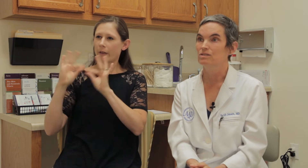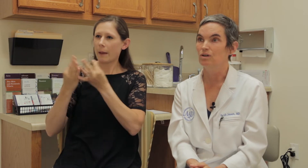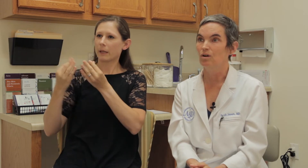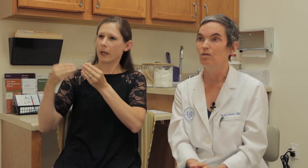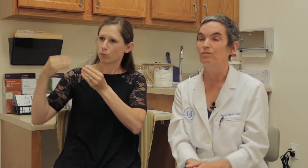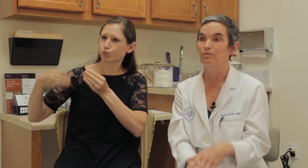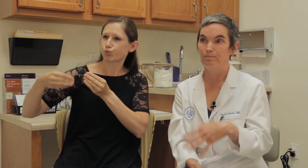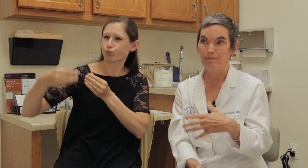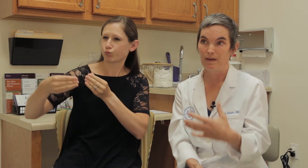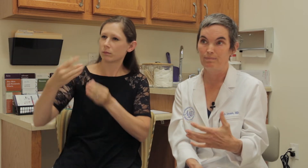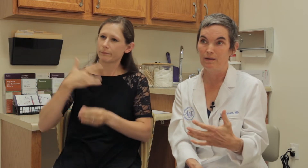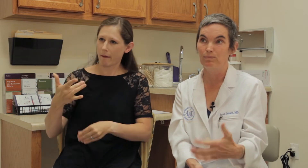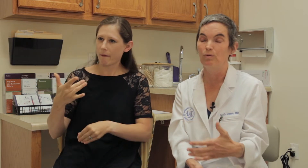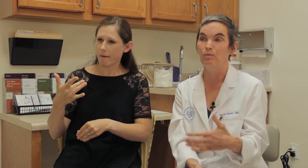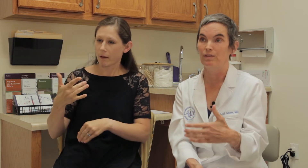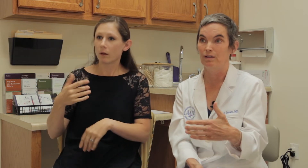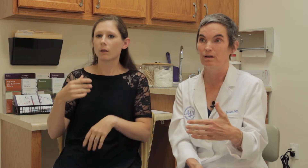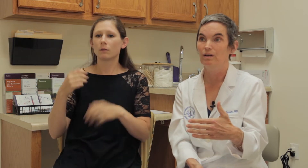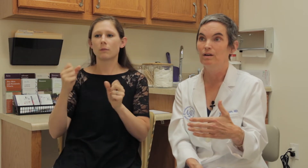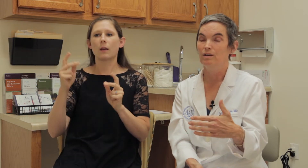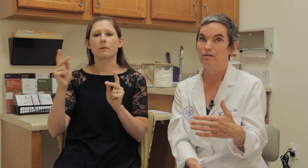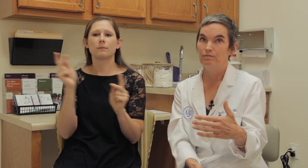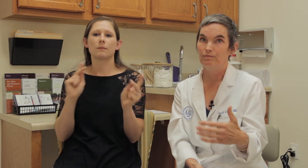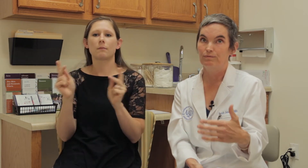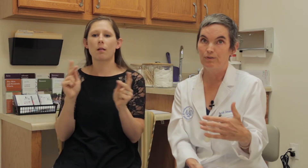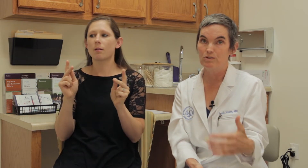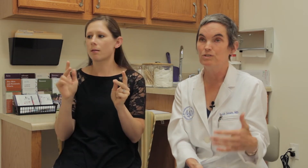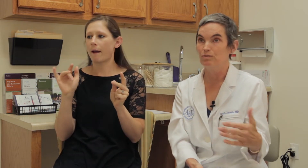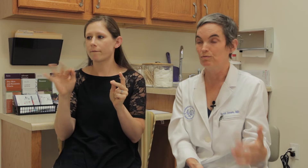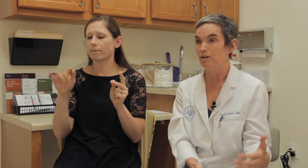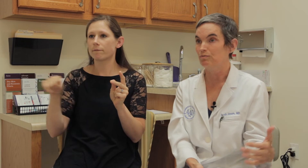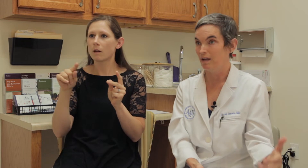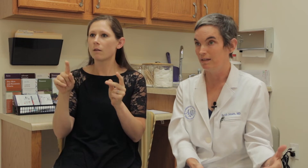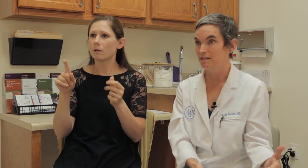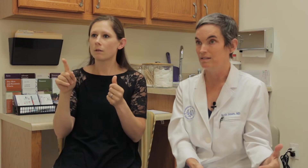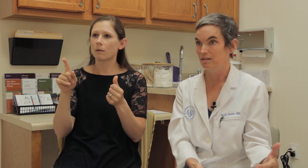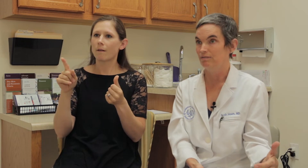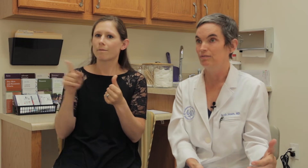So people with a first degree relative